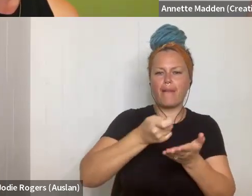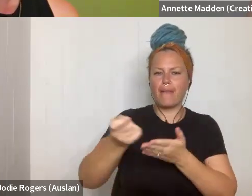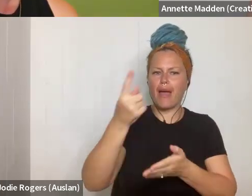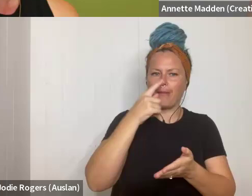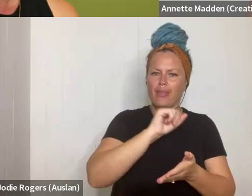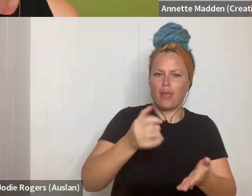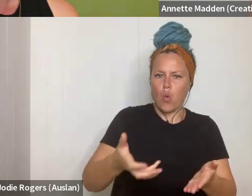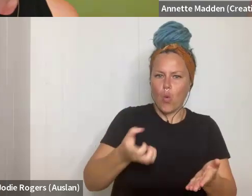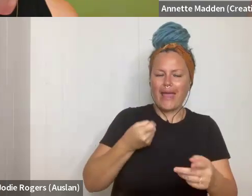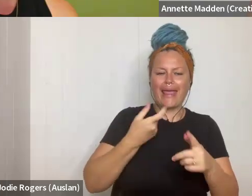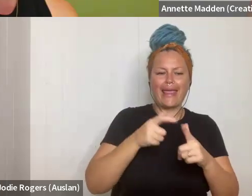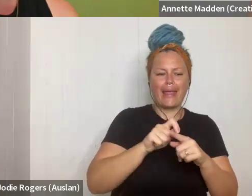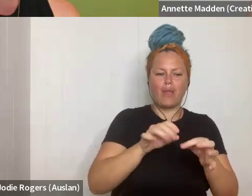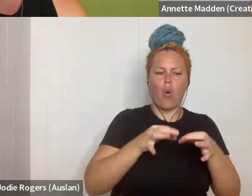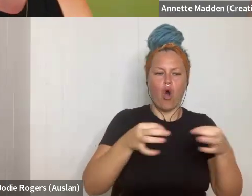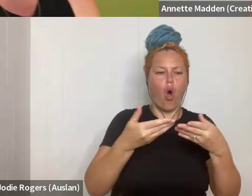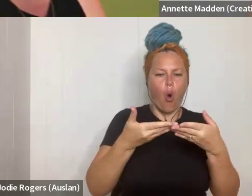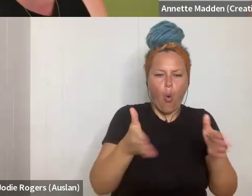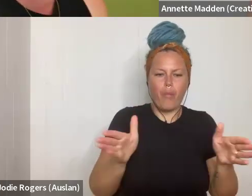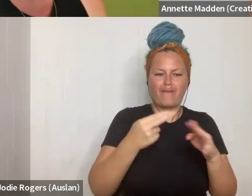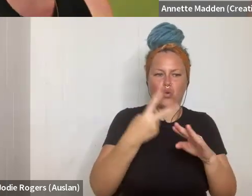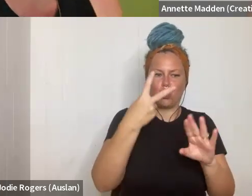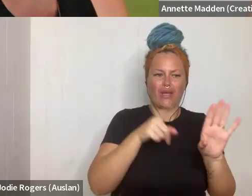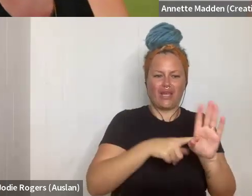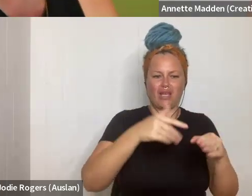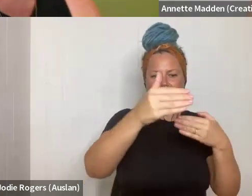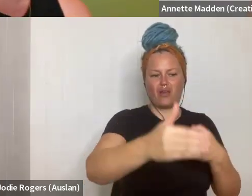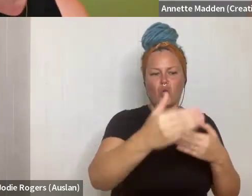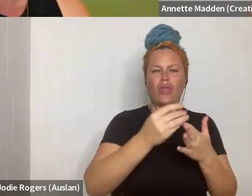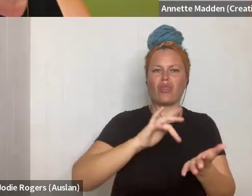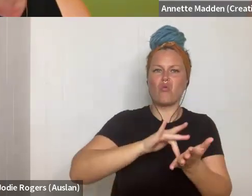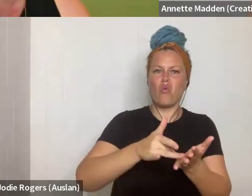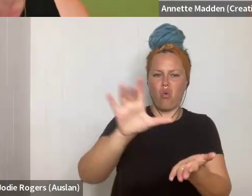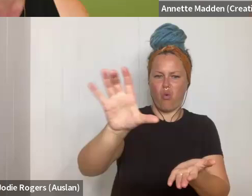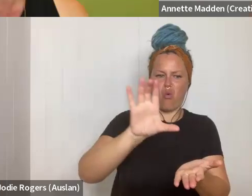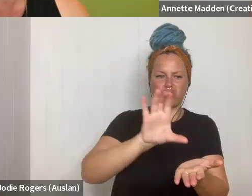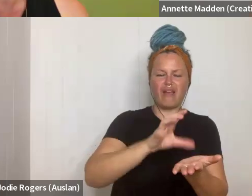bulk of this will be building in the sustainability for the